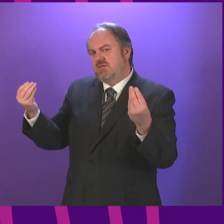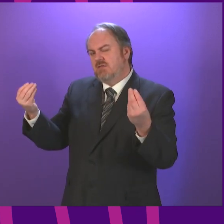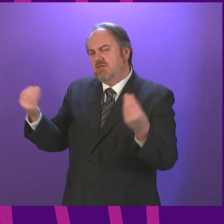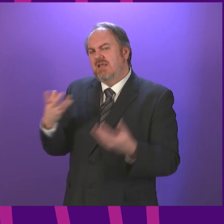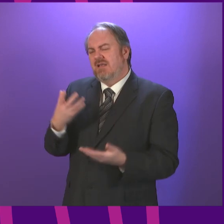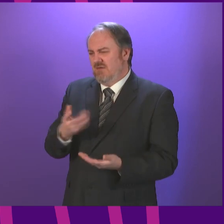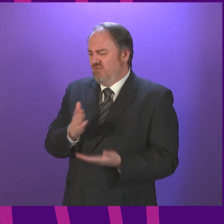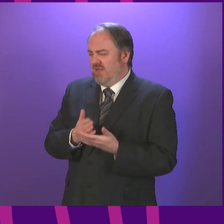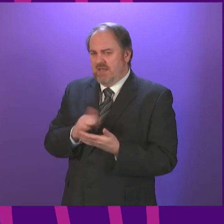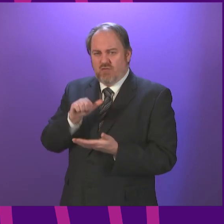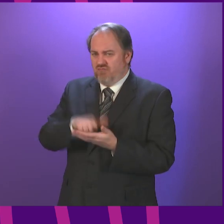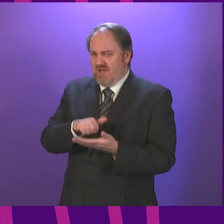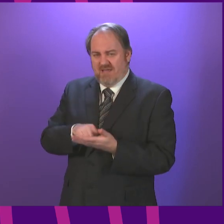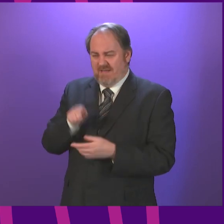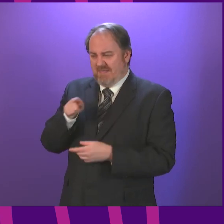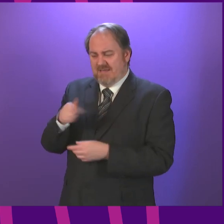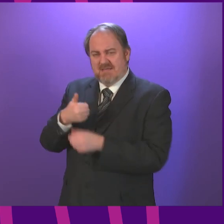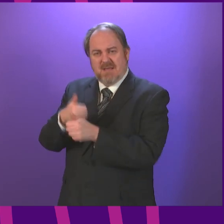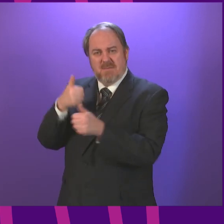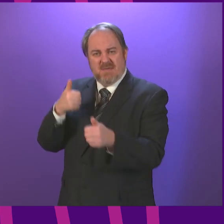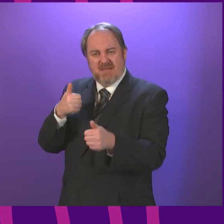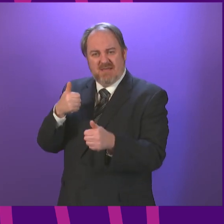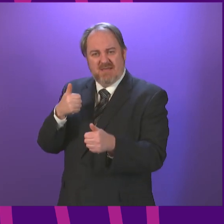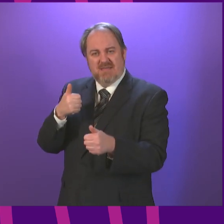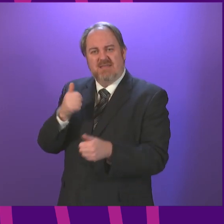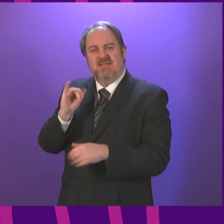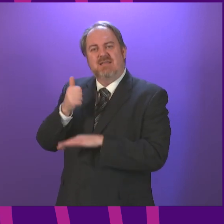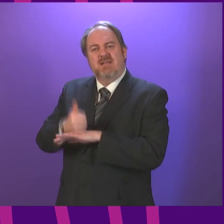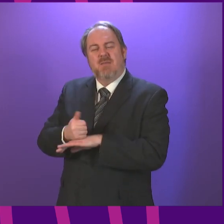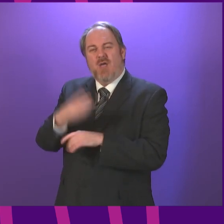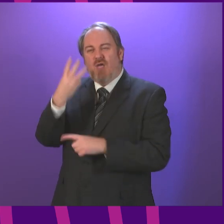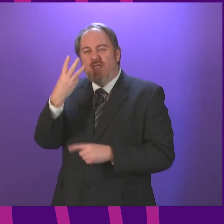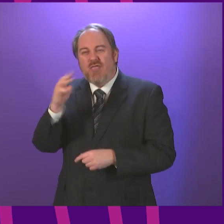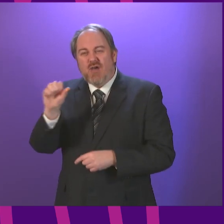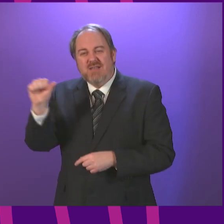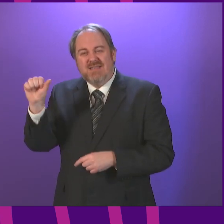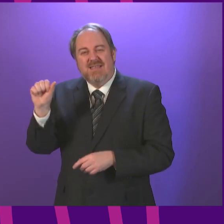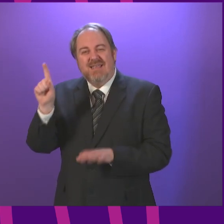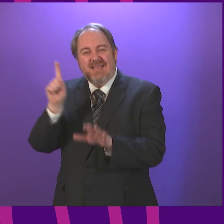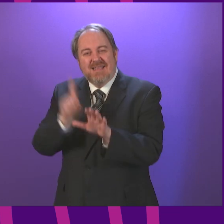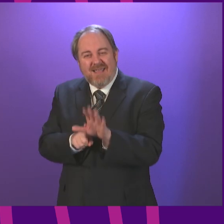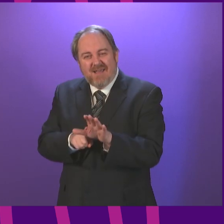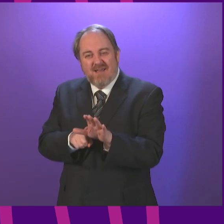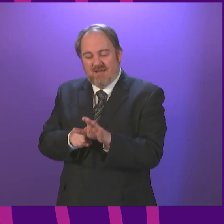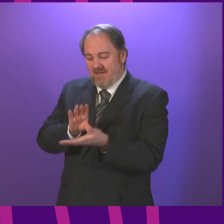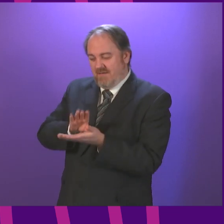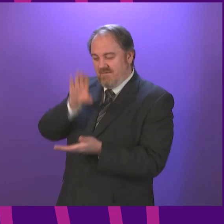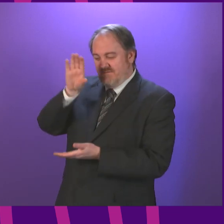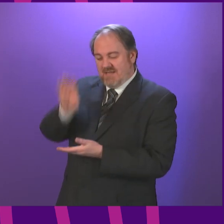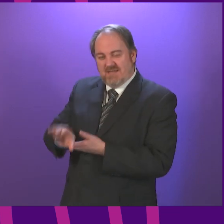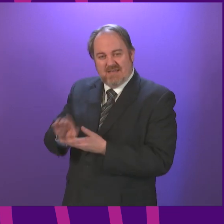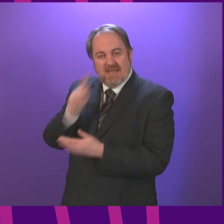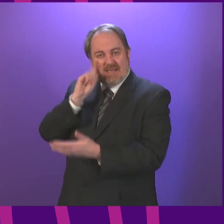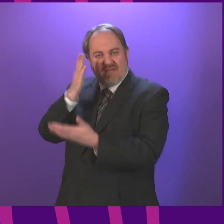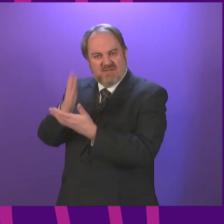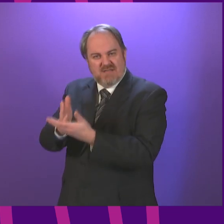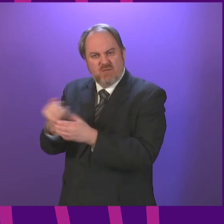right that a company can use a 30-year Government financial guarantee to make profits yet fail